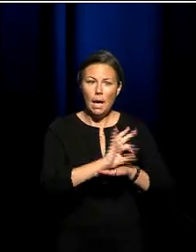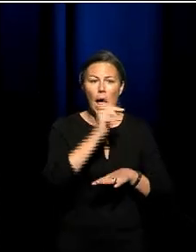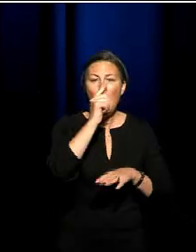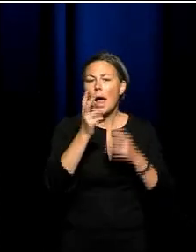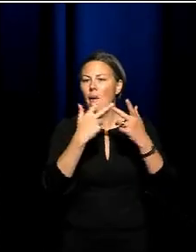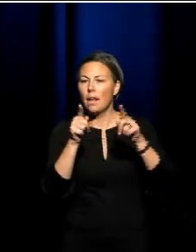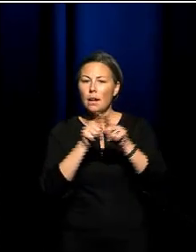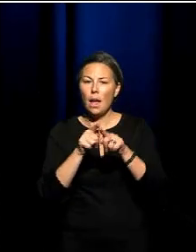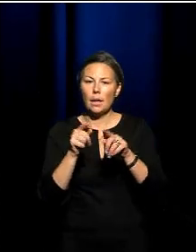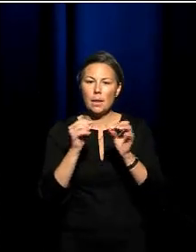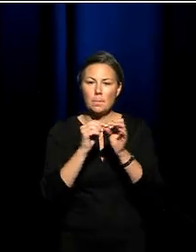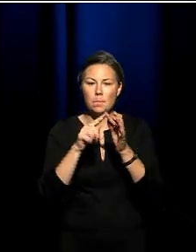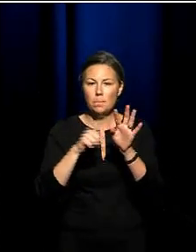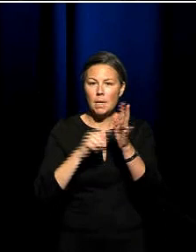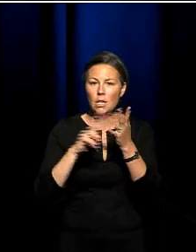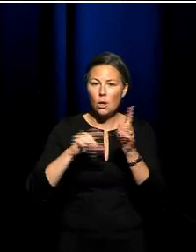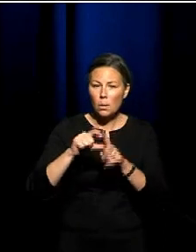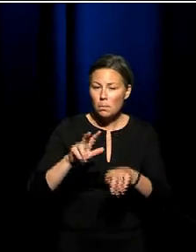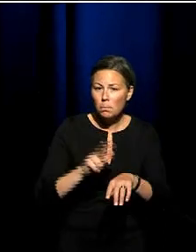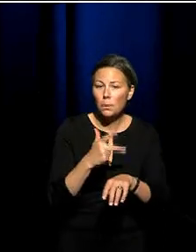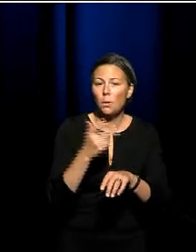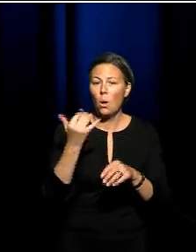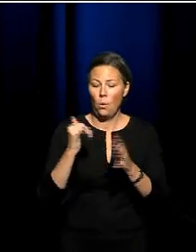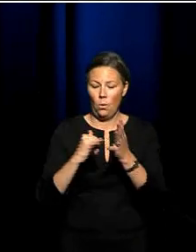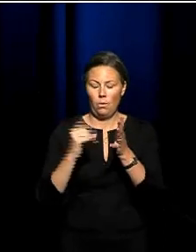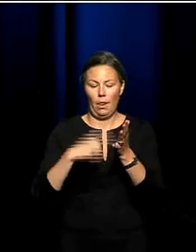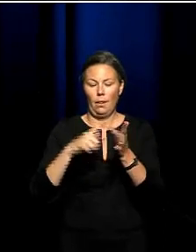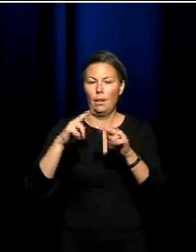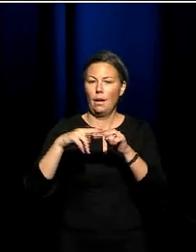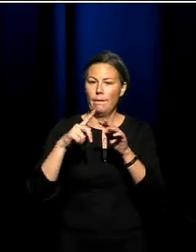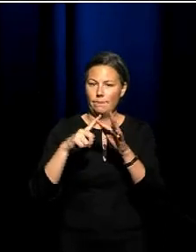extra support. I have already mentioned today the workshops being run by the